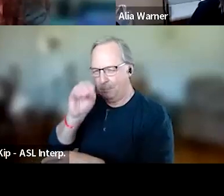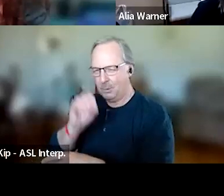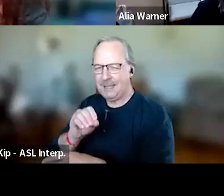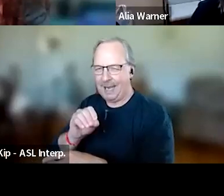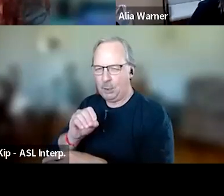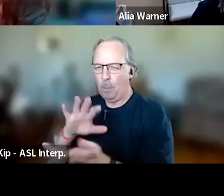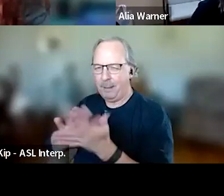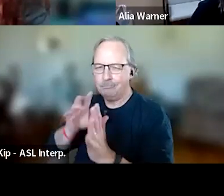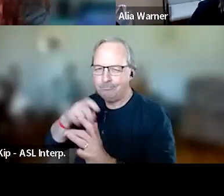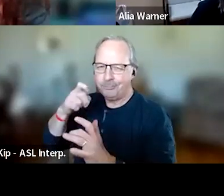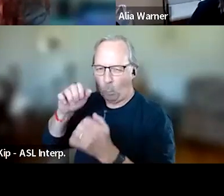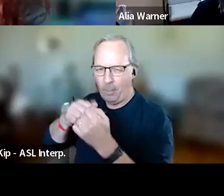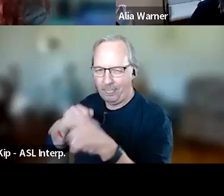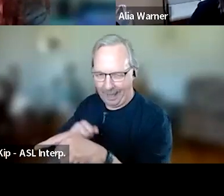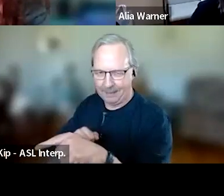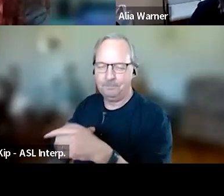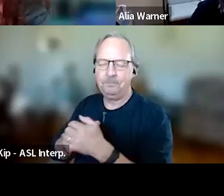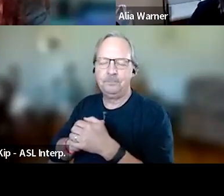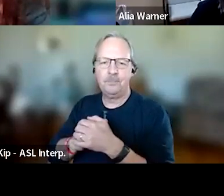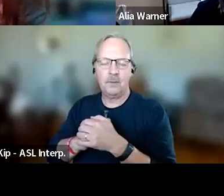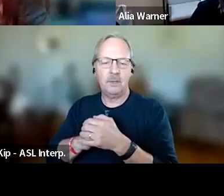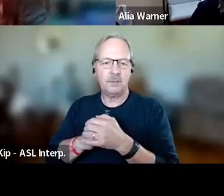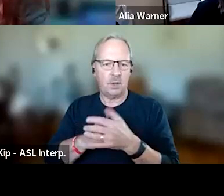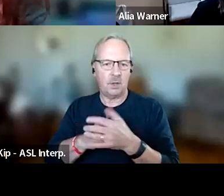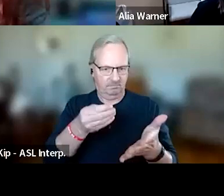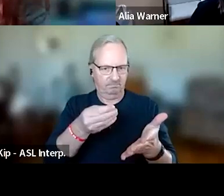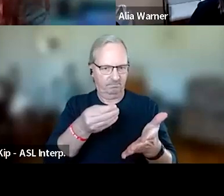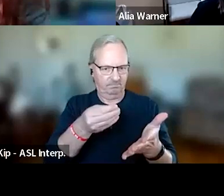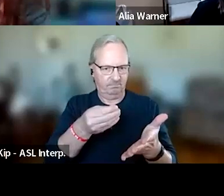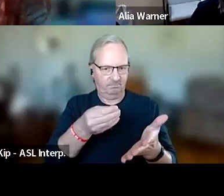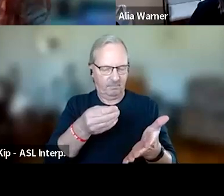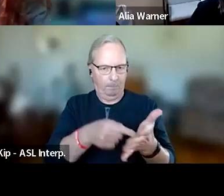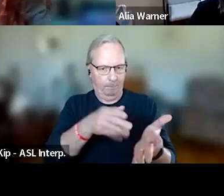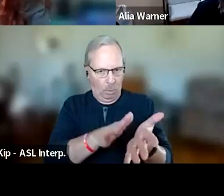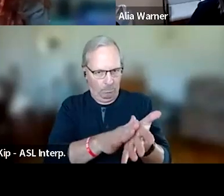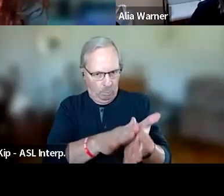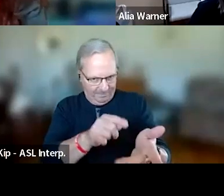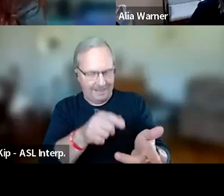which is pretty high. So there's definitely some data out there about the rates of conversion. We obviously don't have time to go into all of that,